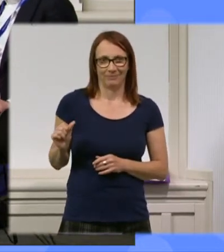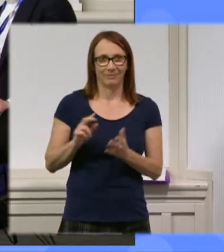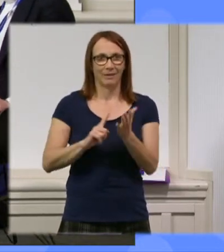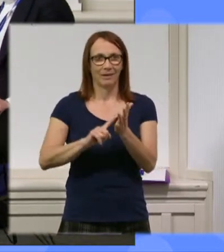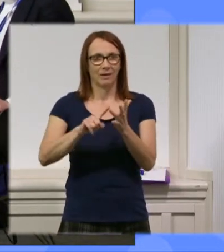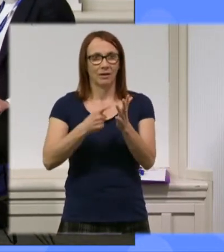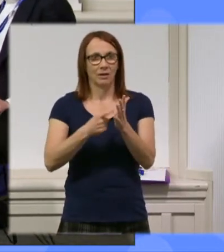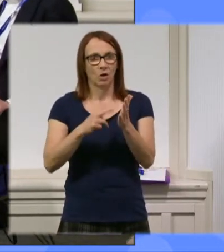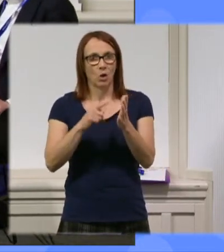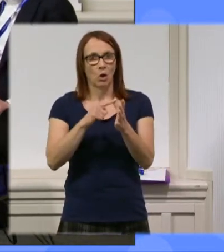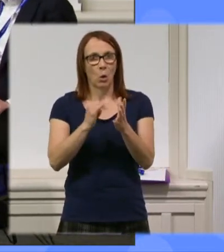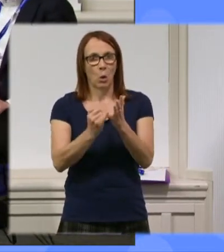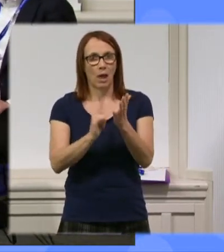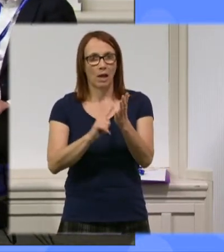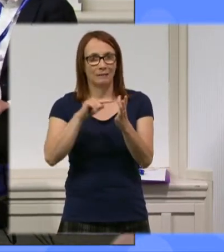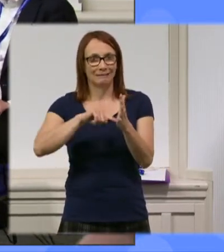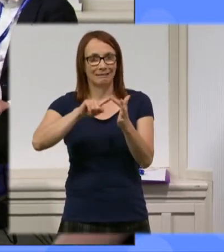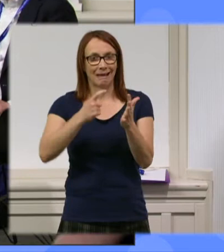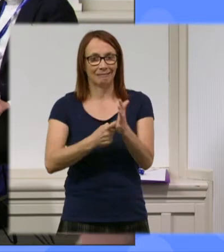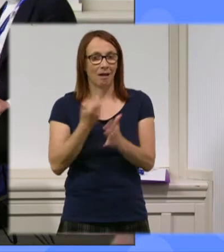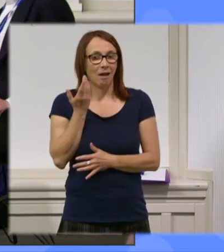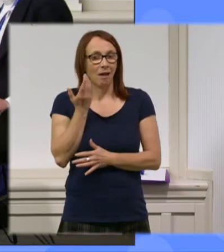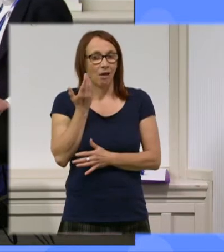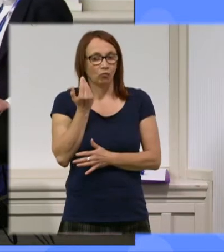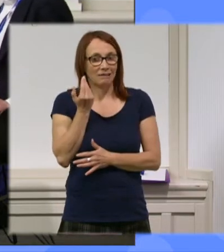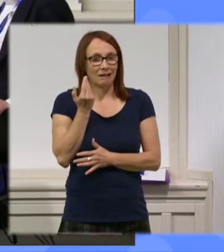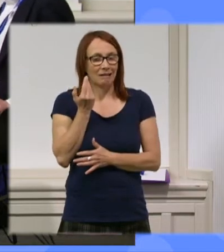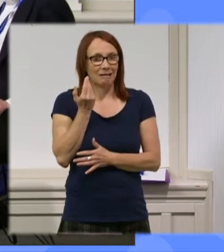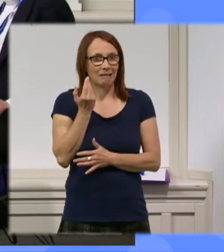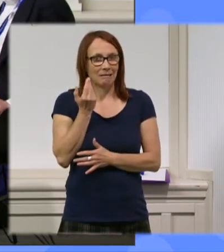Slater who is been recently appointed elected last August I think